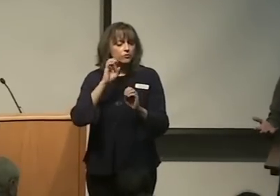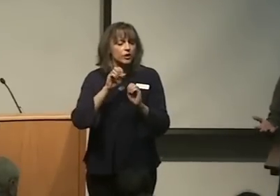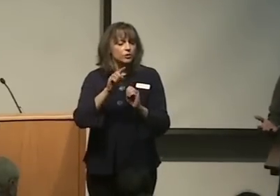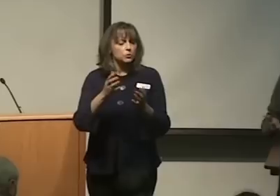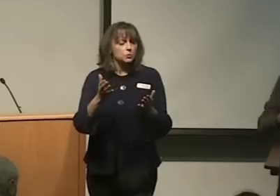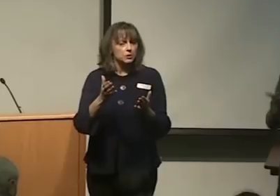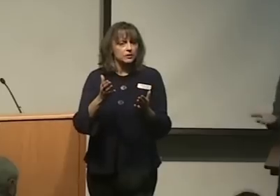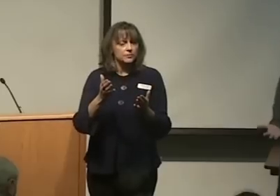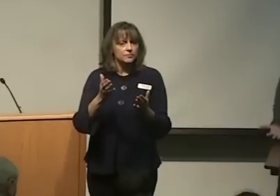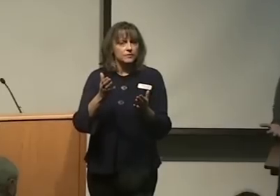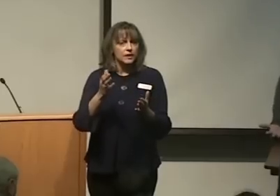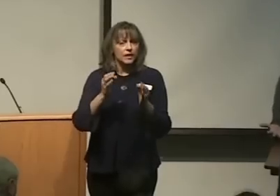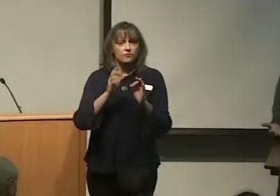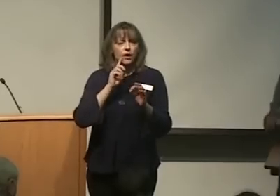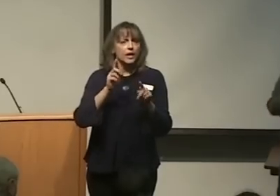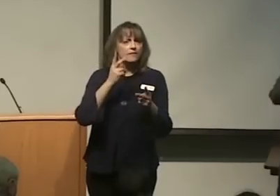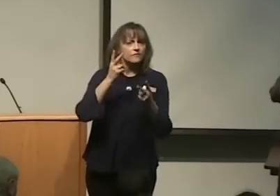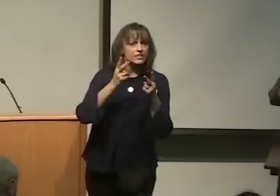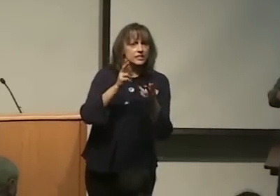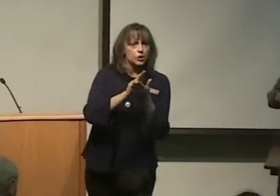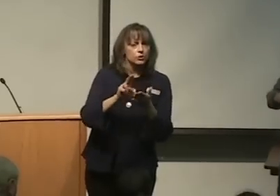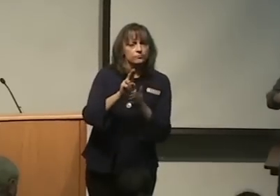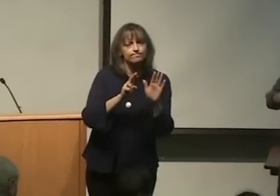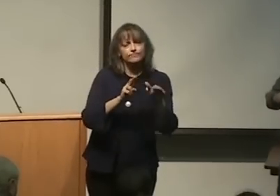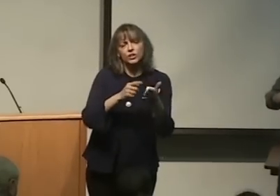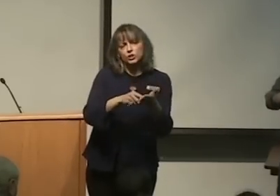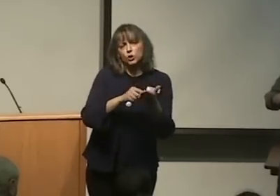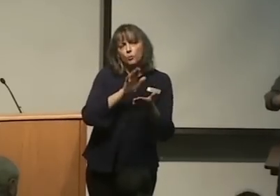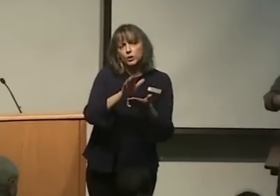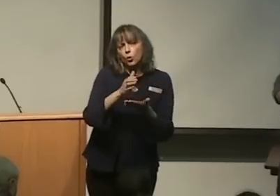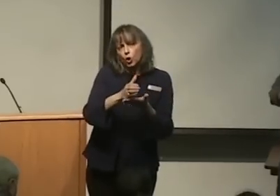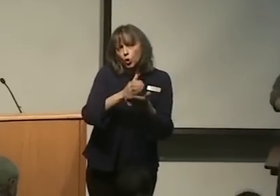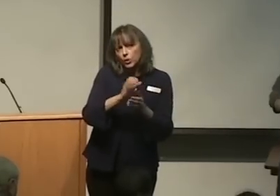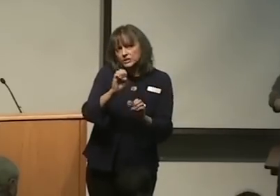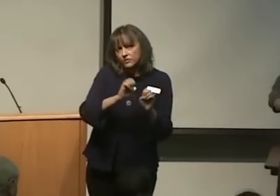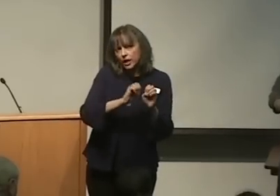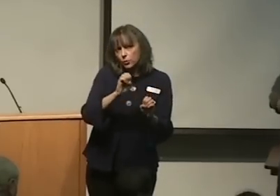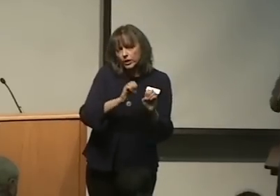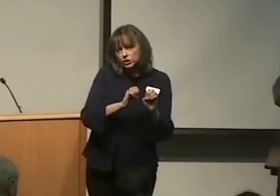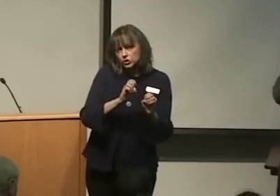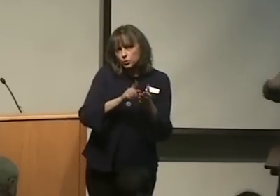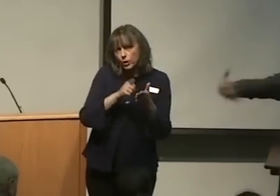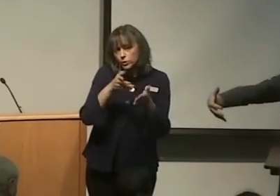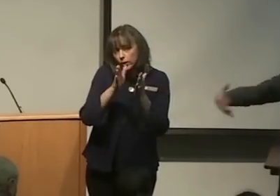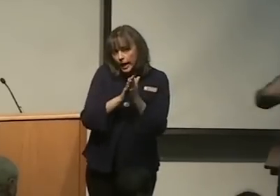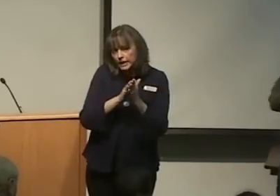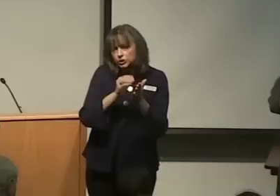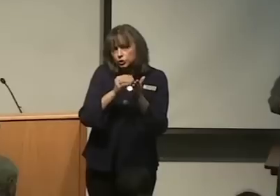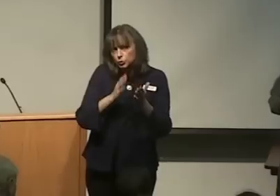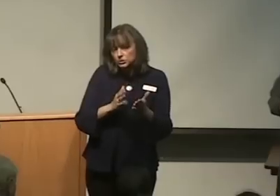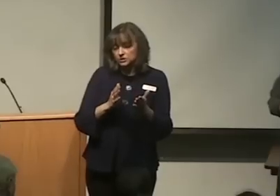show me the course evaluations. What are the questions you ask students? I want to know how I'm going to be evaluated and it's like, oh,